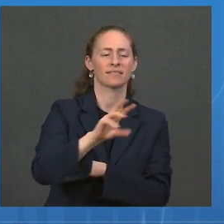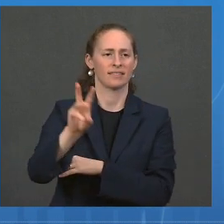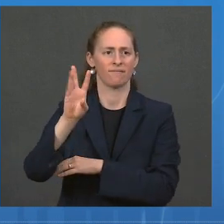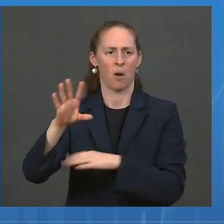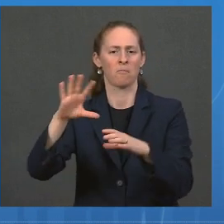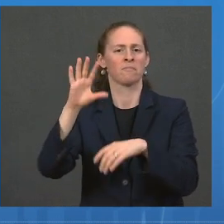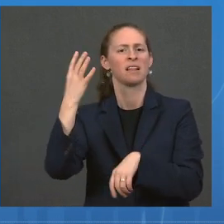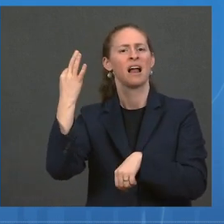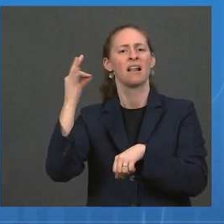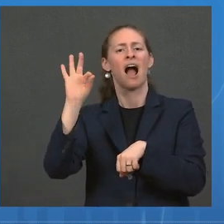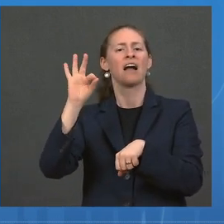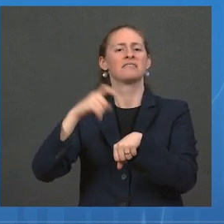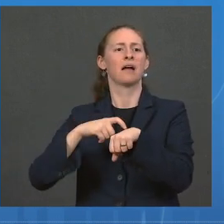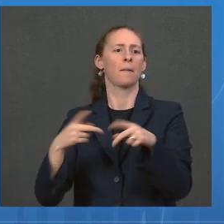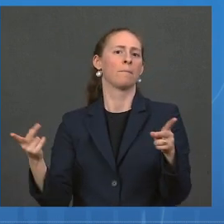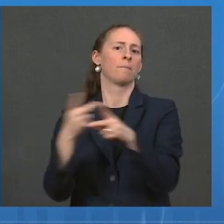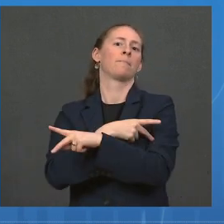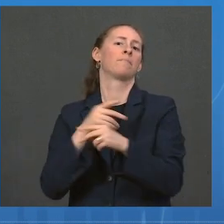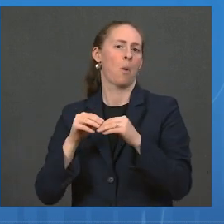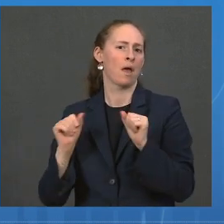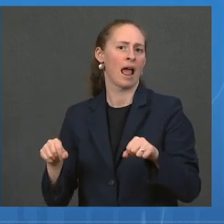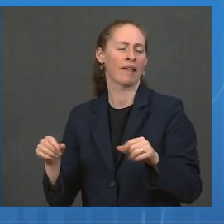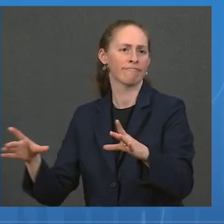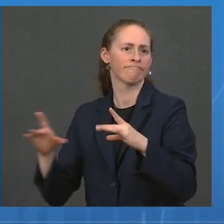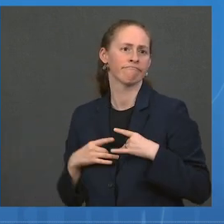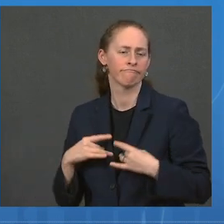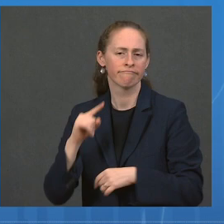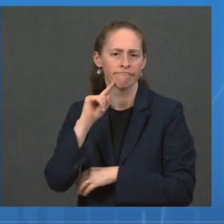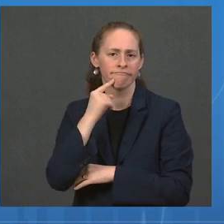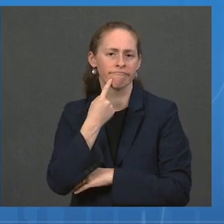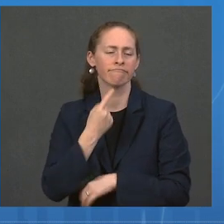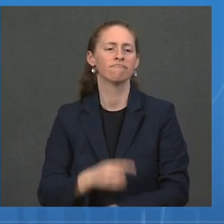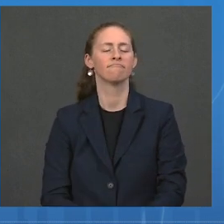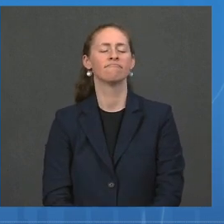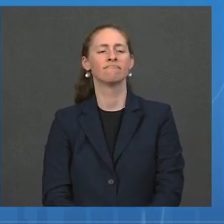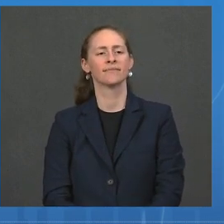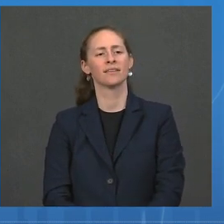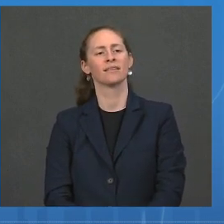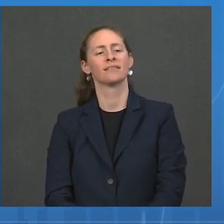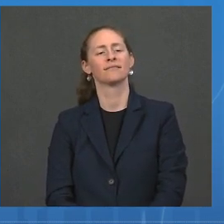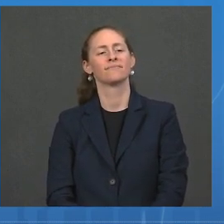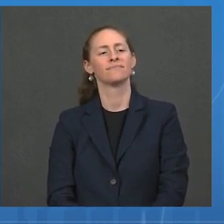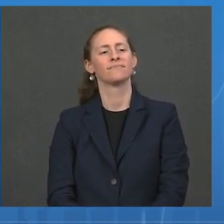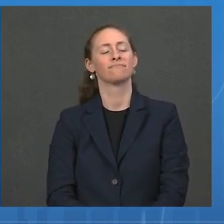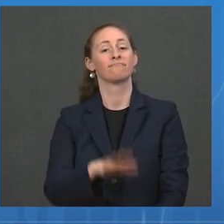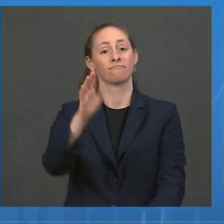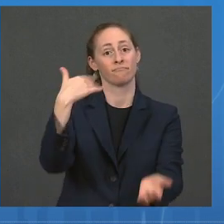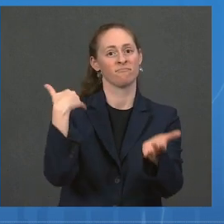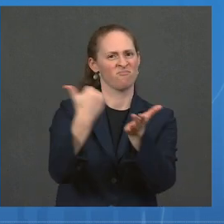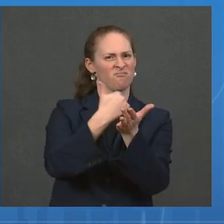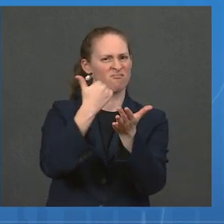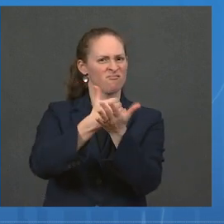In addition to these updates on CDC's COVID Data Tracker, we have new data to understand vaccine-induced protection